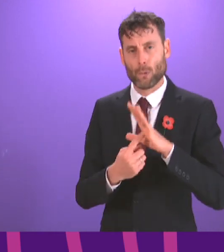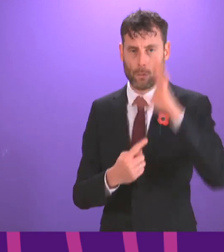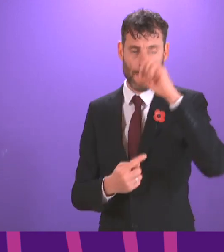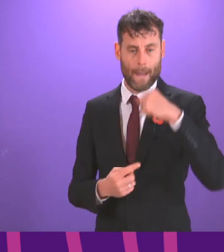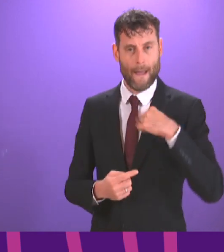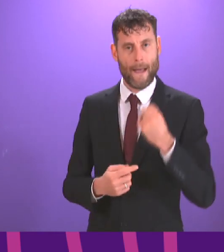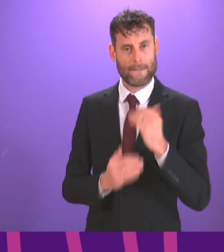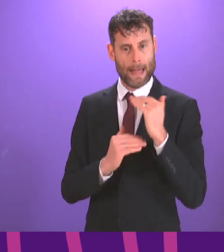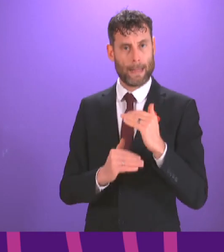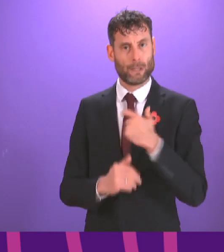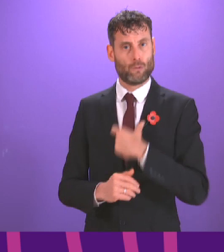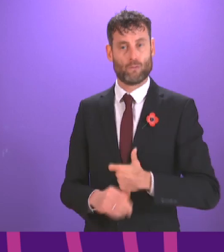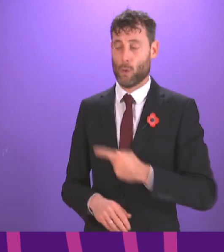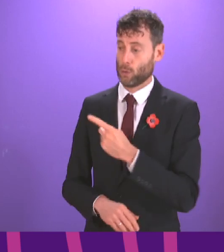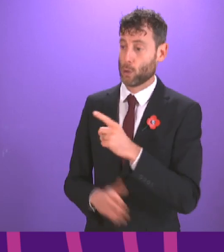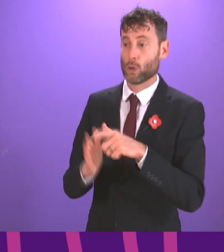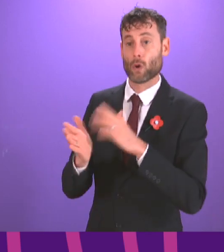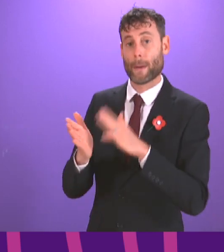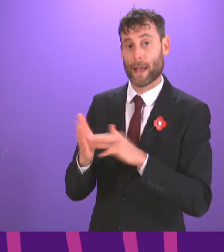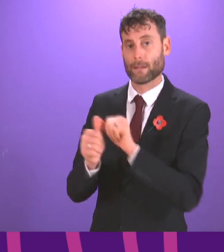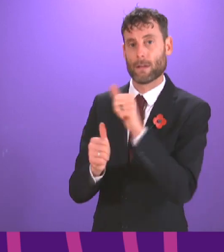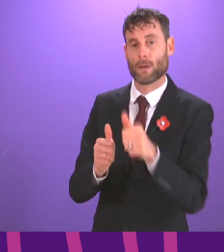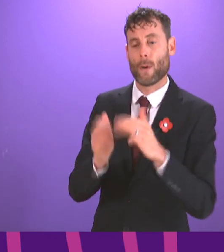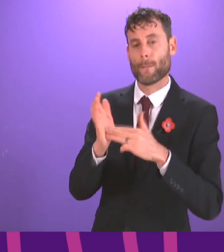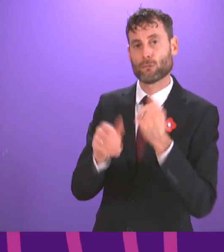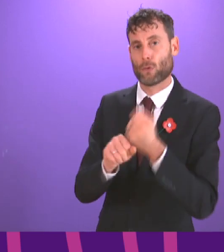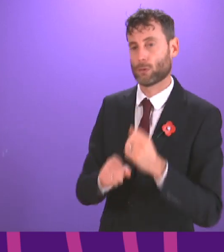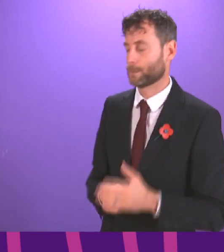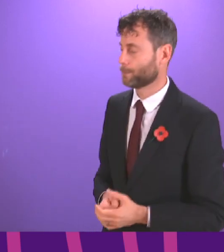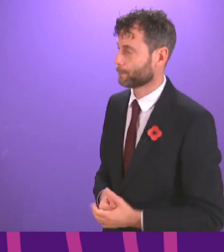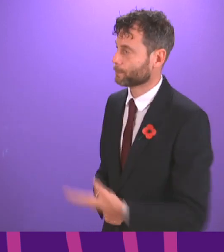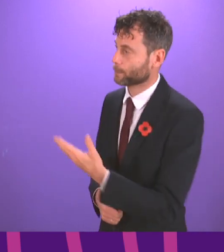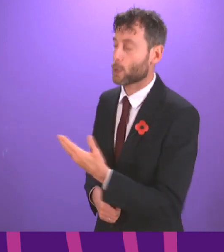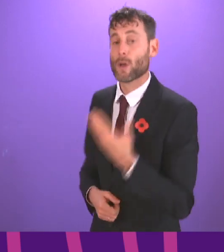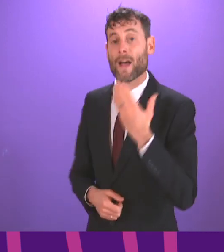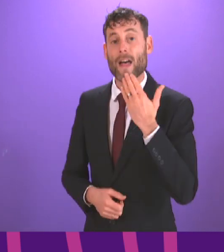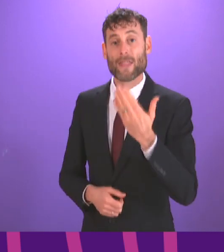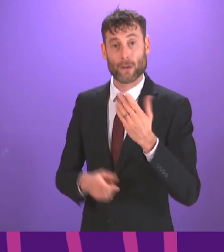Fireworks John Mason (Glasgow Shettleston) (SNP):